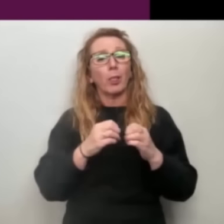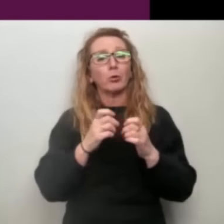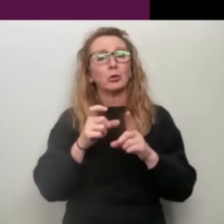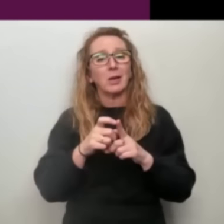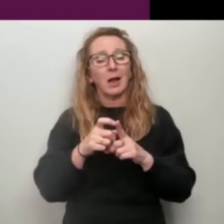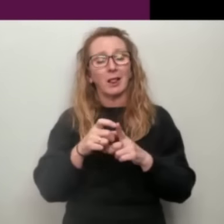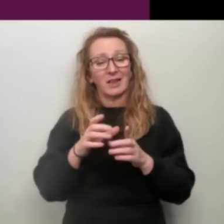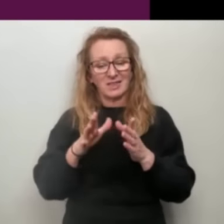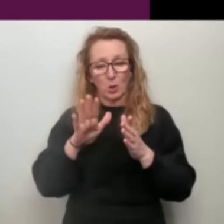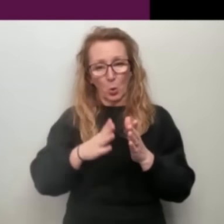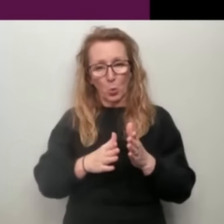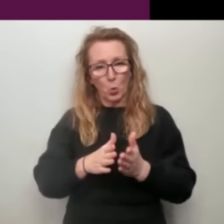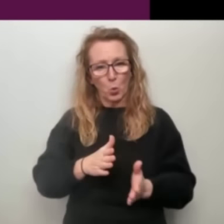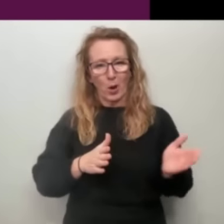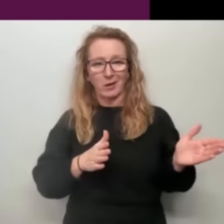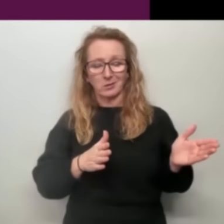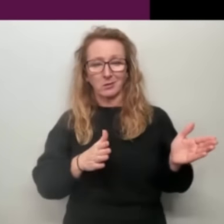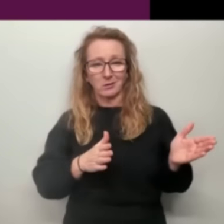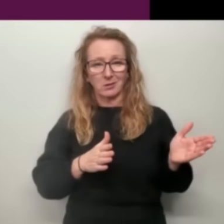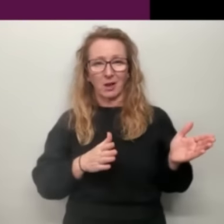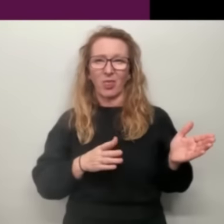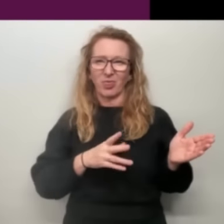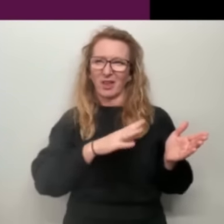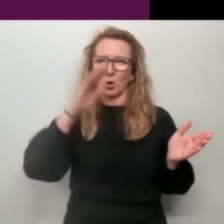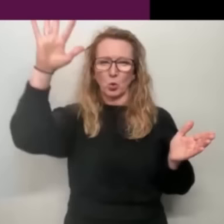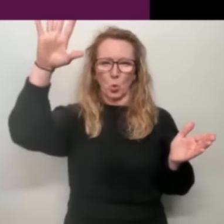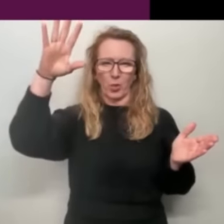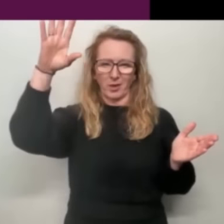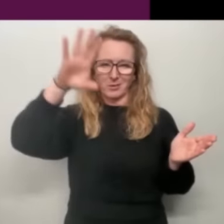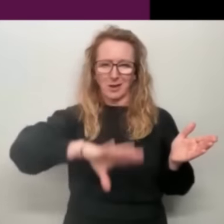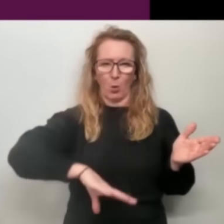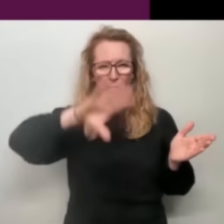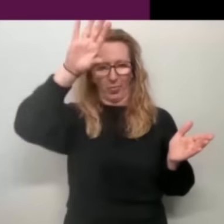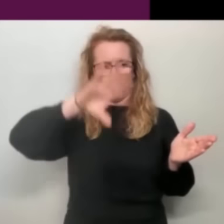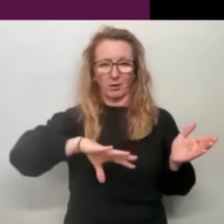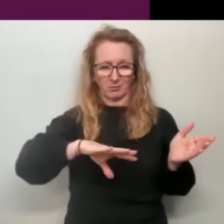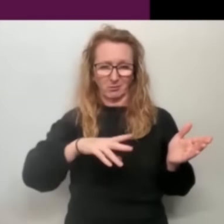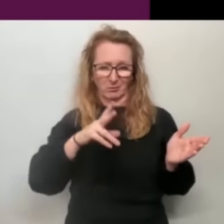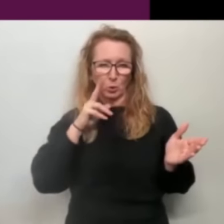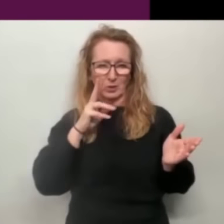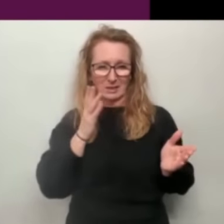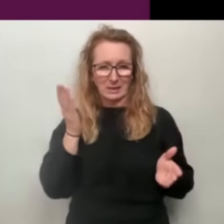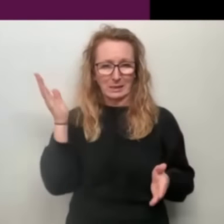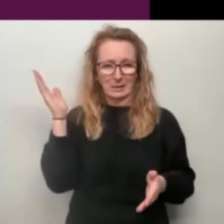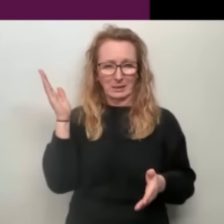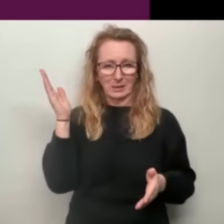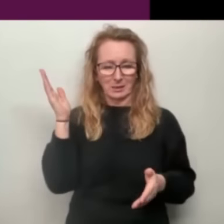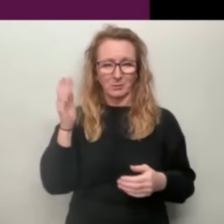and runs roughly north south. You can see it here just at the top left of top left of the screen.